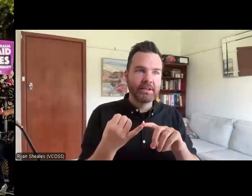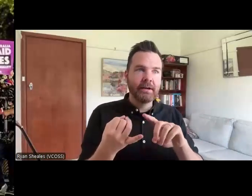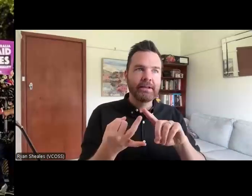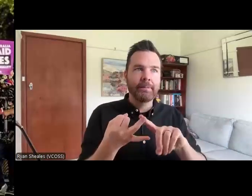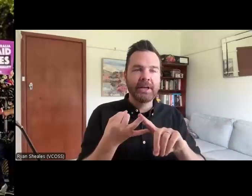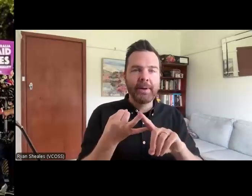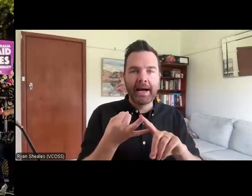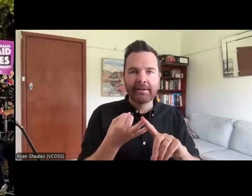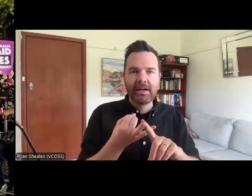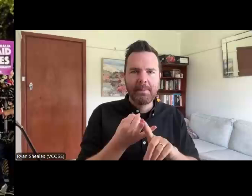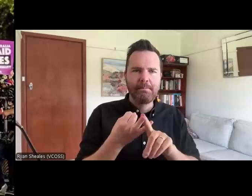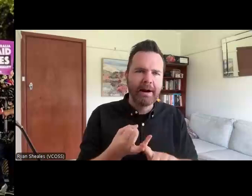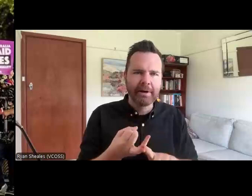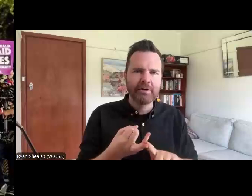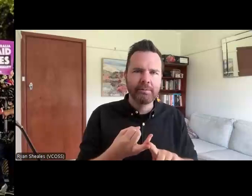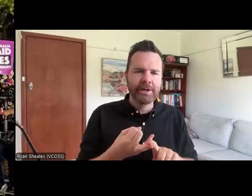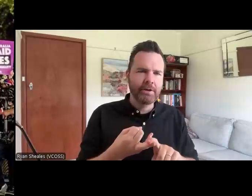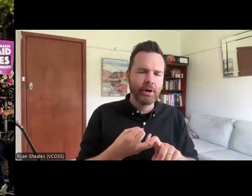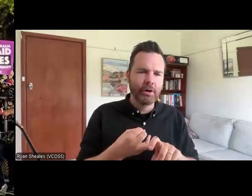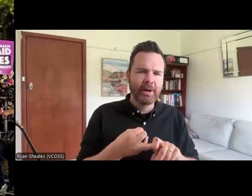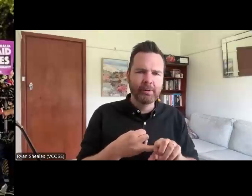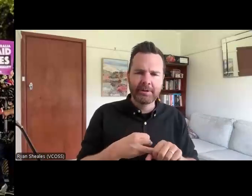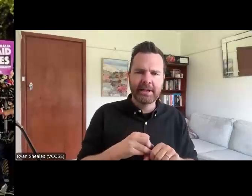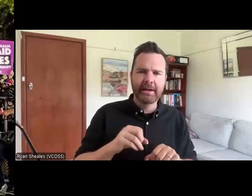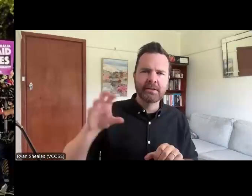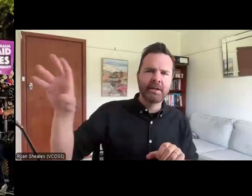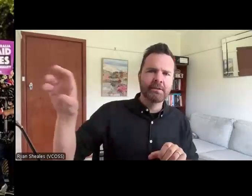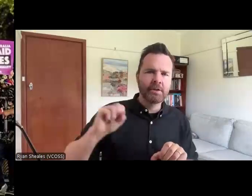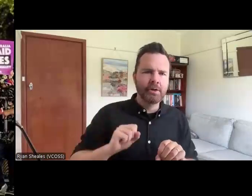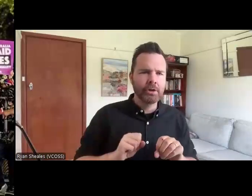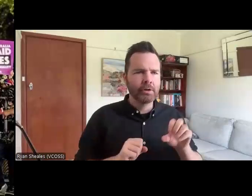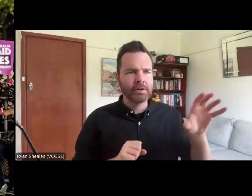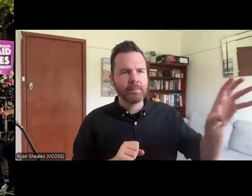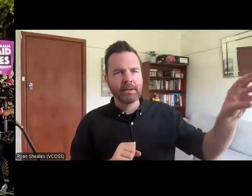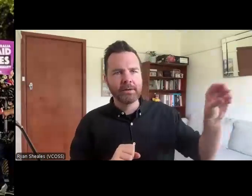suddenly something about marriage, which you know people will say it's an institution. It's about the